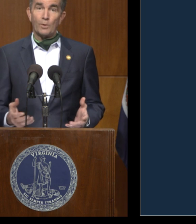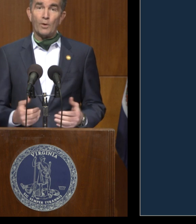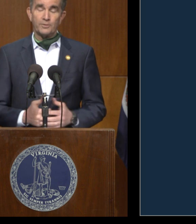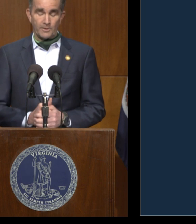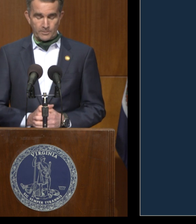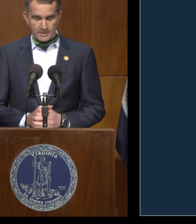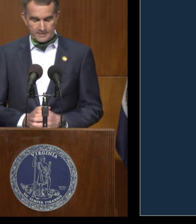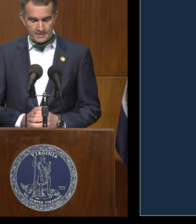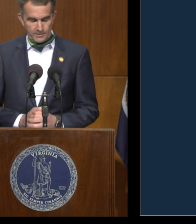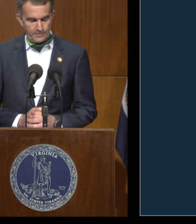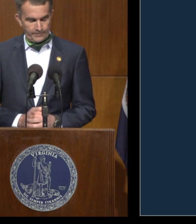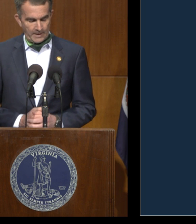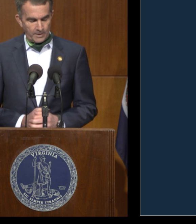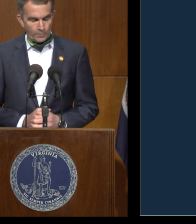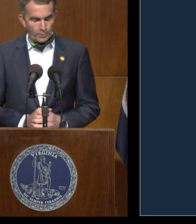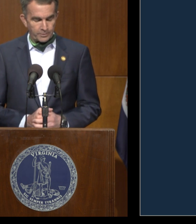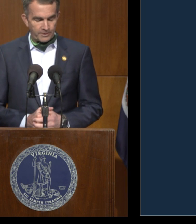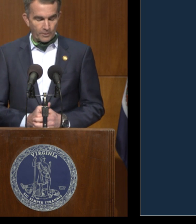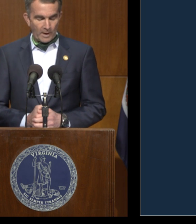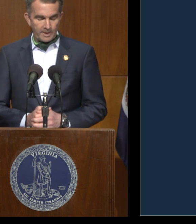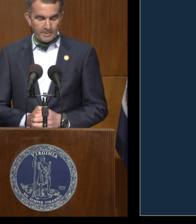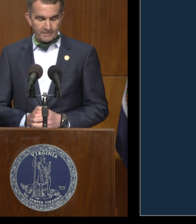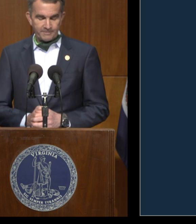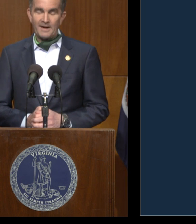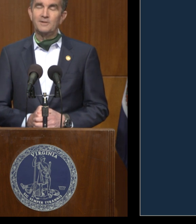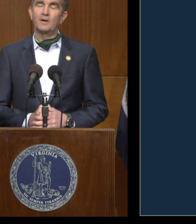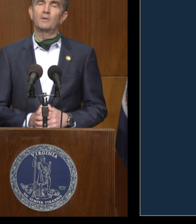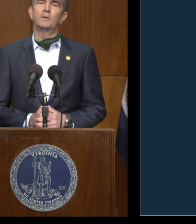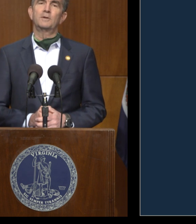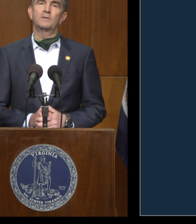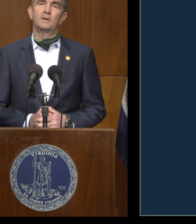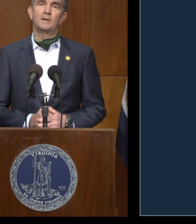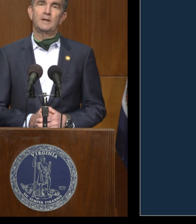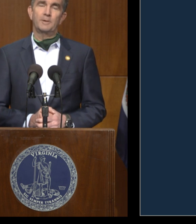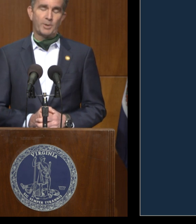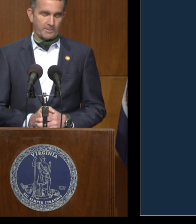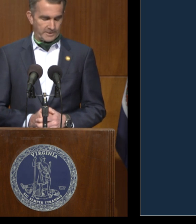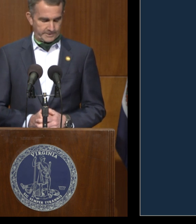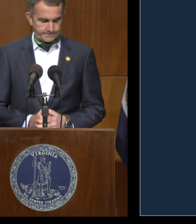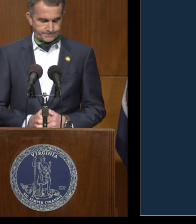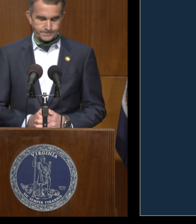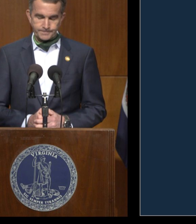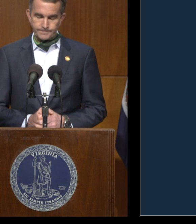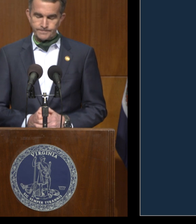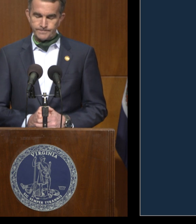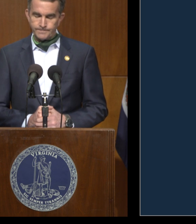Phase one, we'll still have heightened restrictions in place, social distancing, for example. We'll continue.